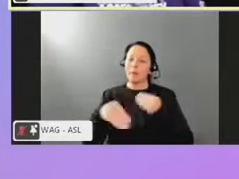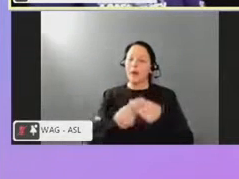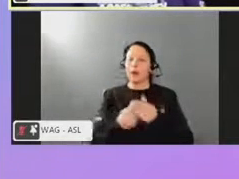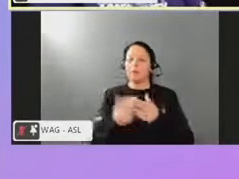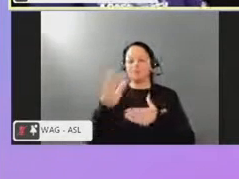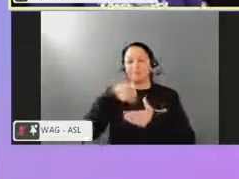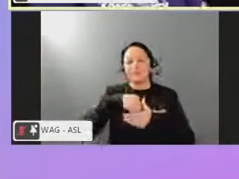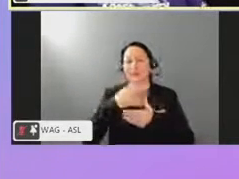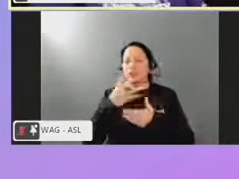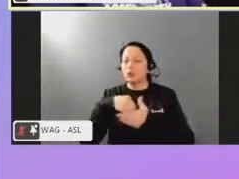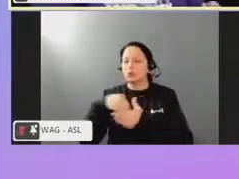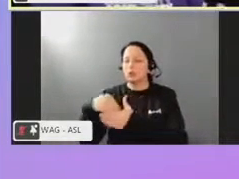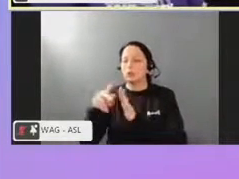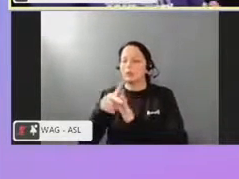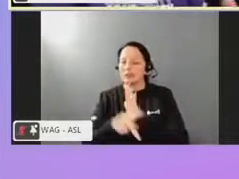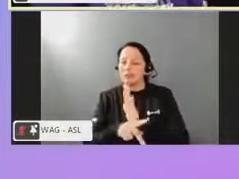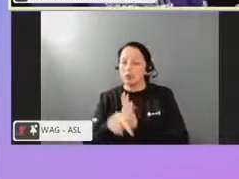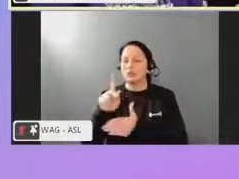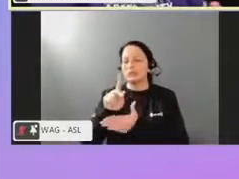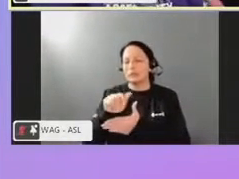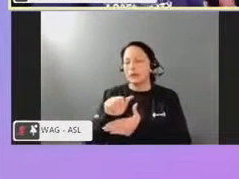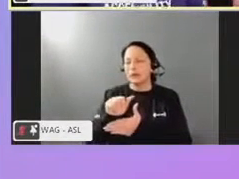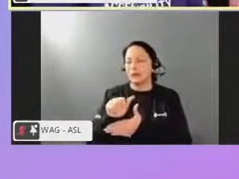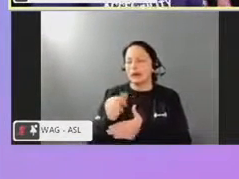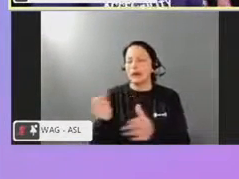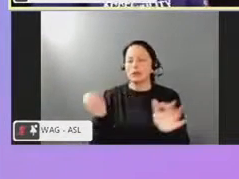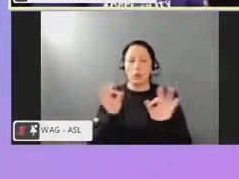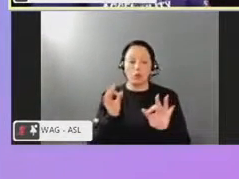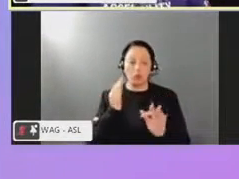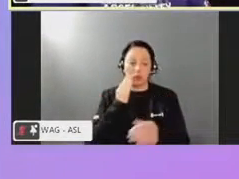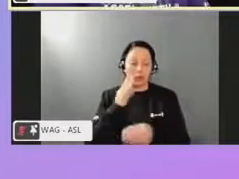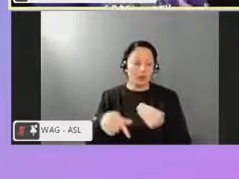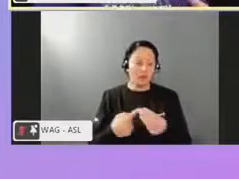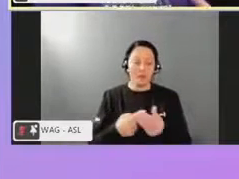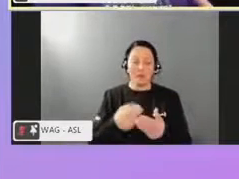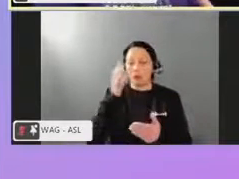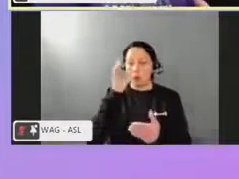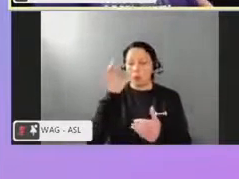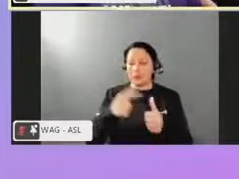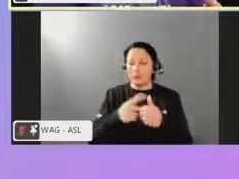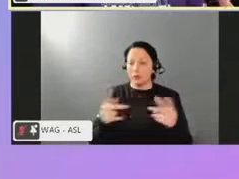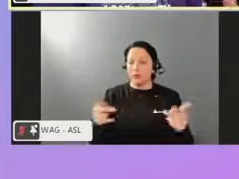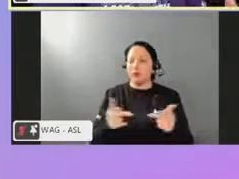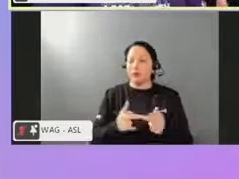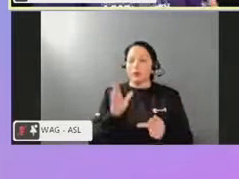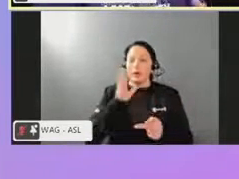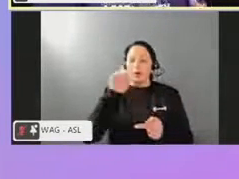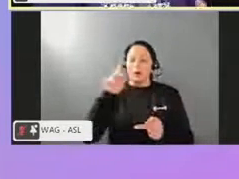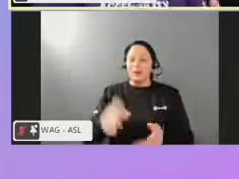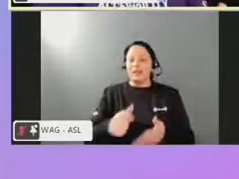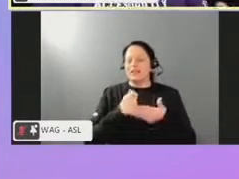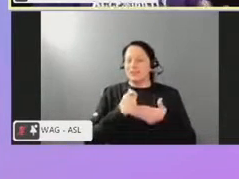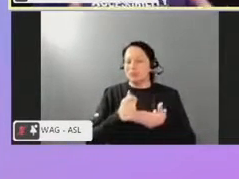means. And instinctive speaker, for example, who would have -- don't even know to think